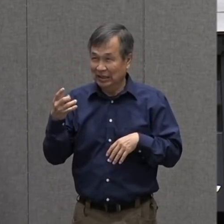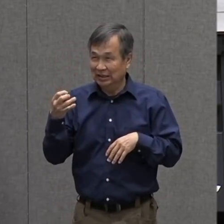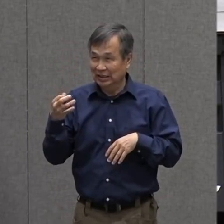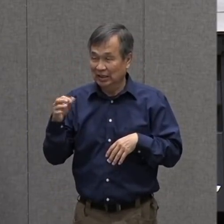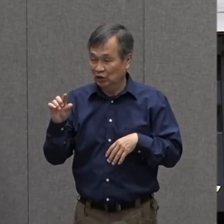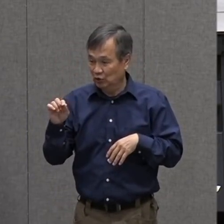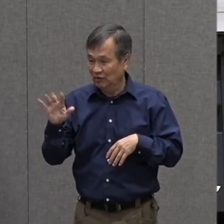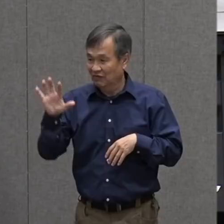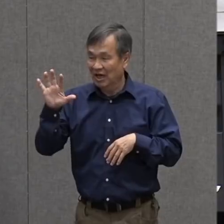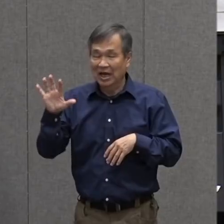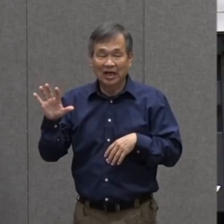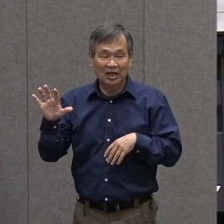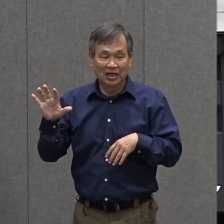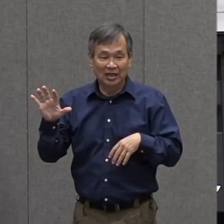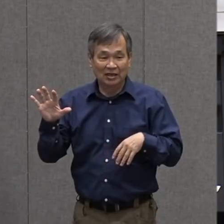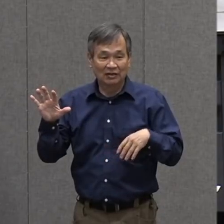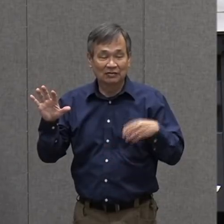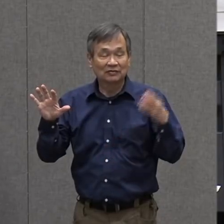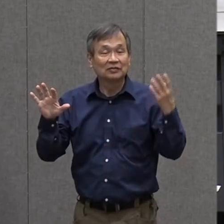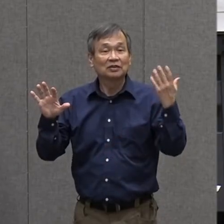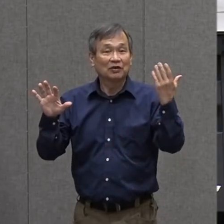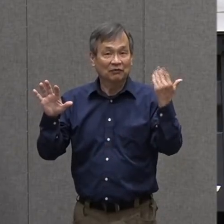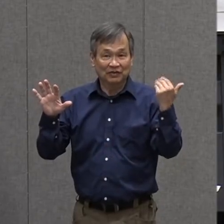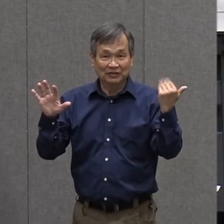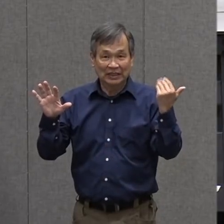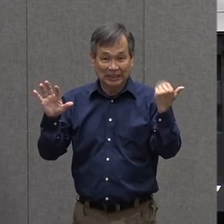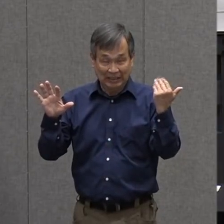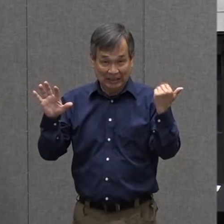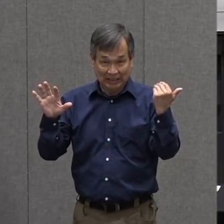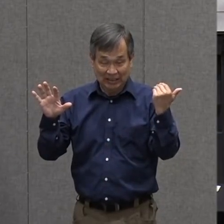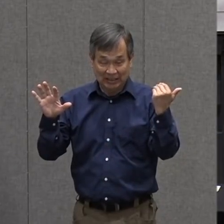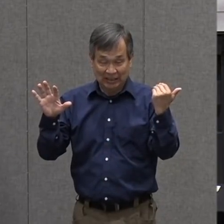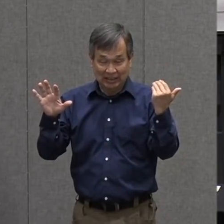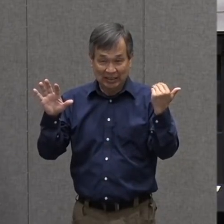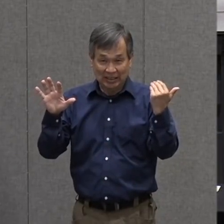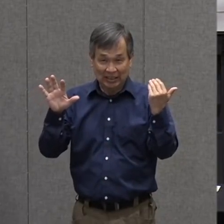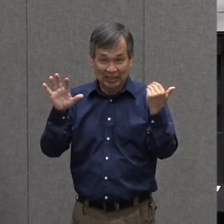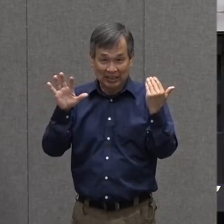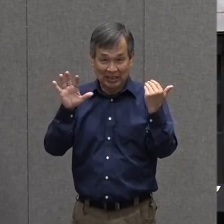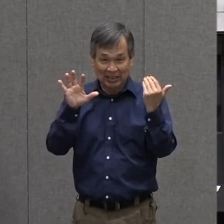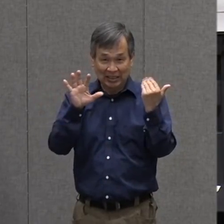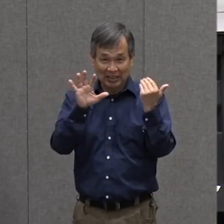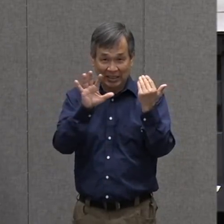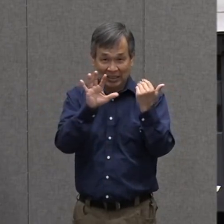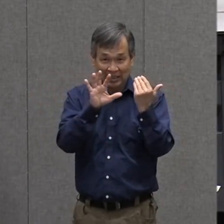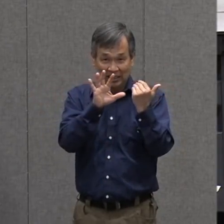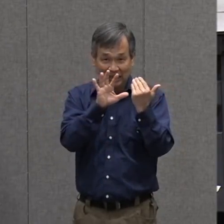I added five more. So if I have 15, I know I need five more to make 20.